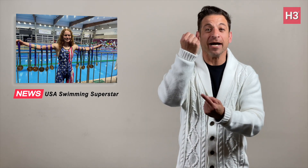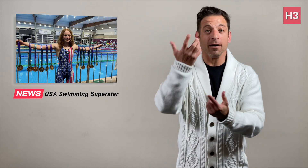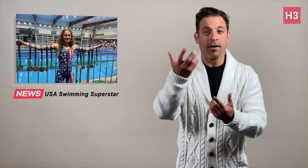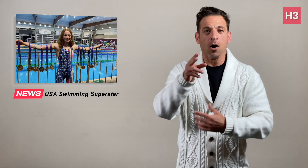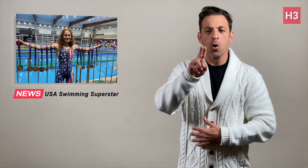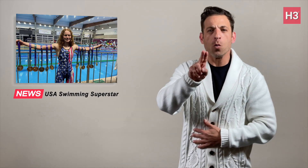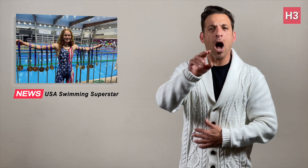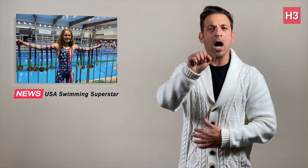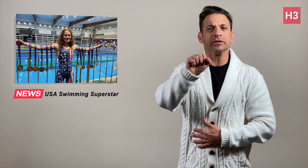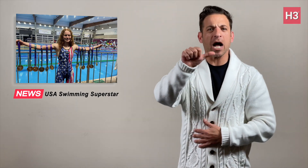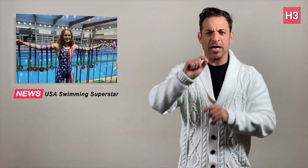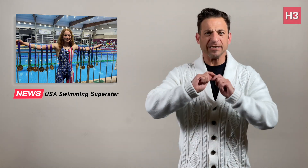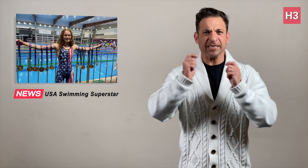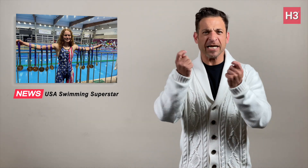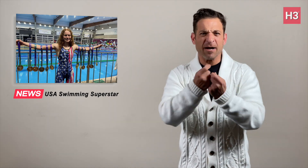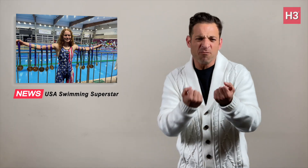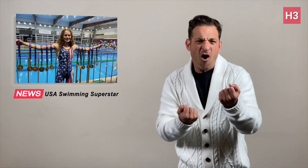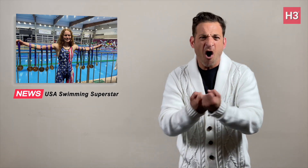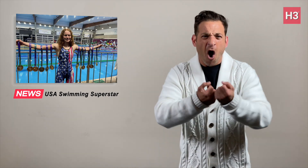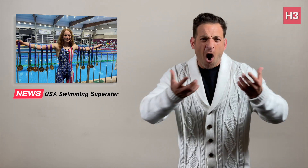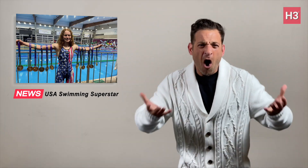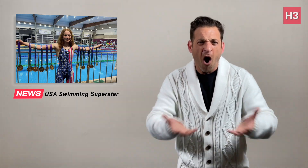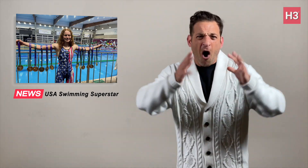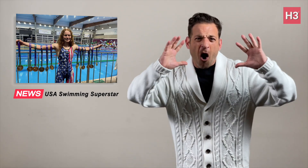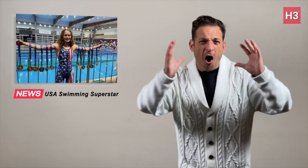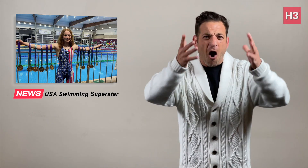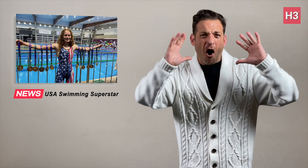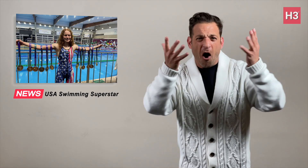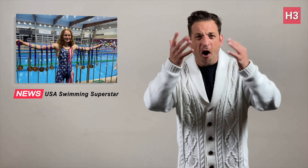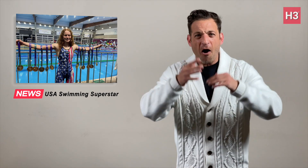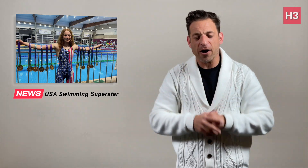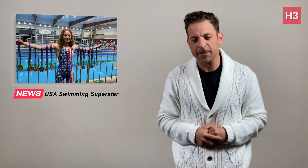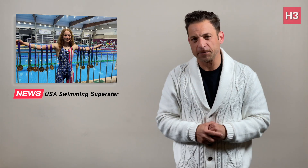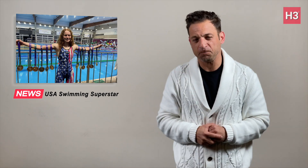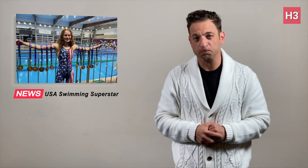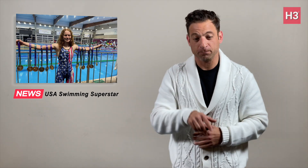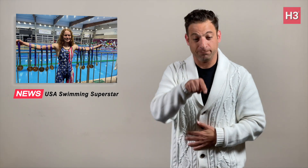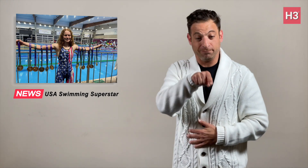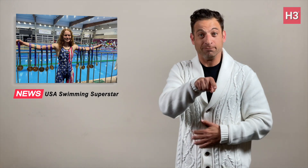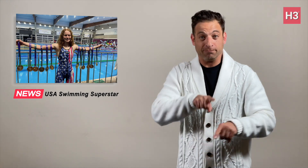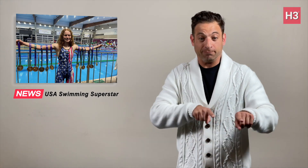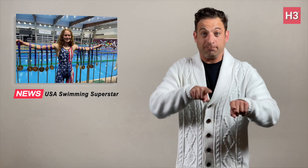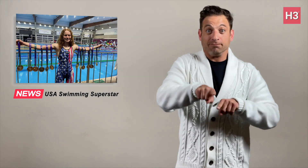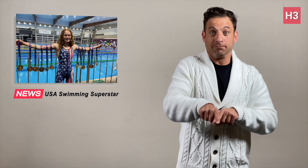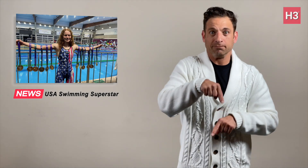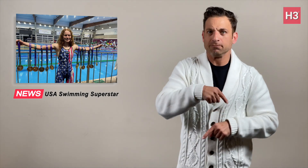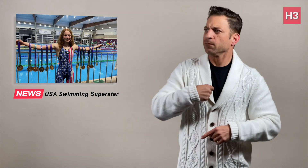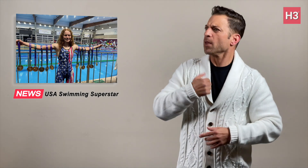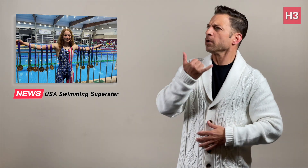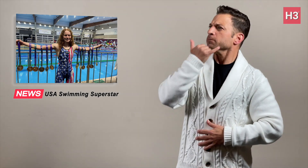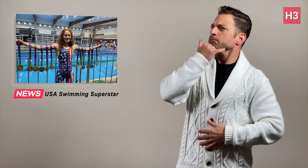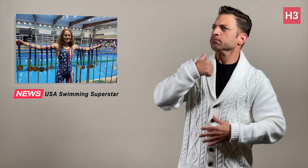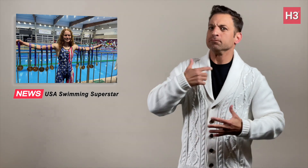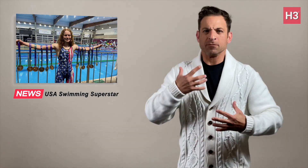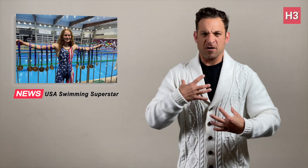She won the final heat again, spurred on by her roaring USA Team.